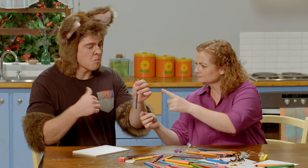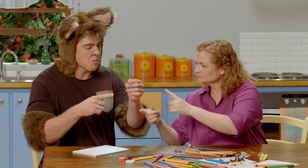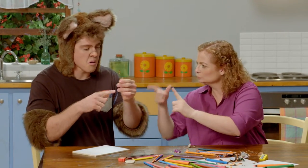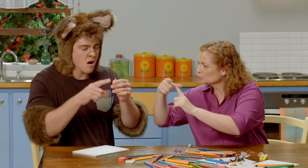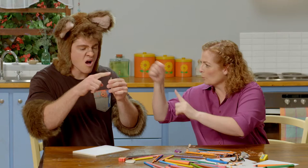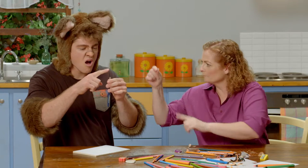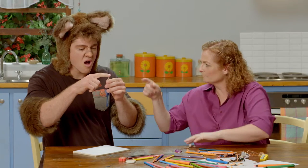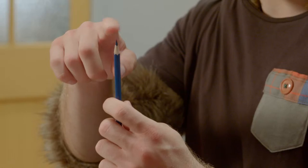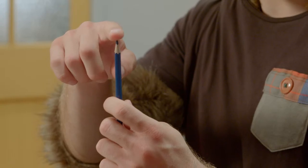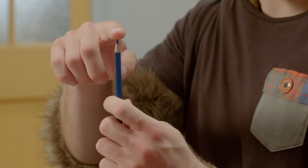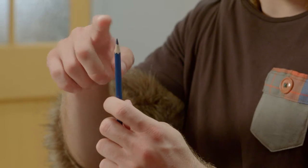See, sharp.